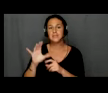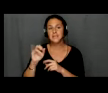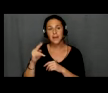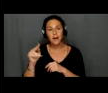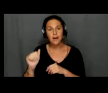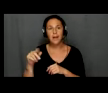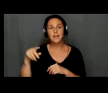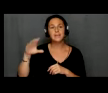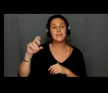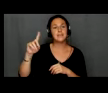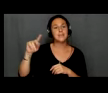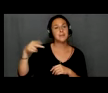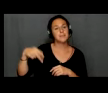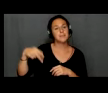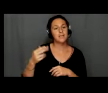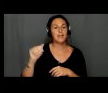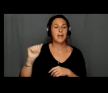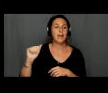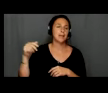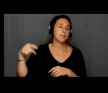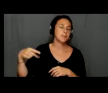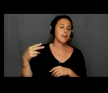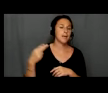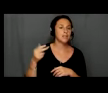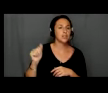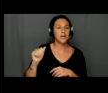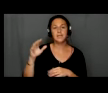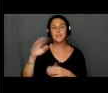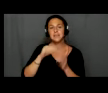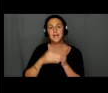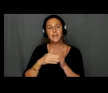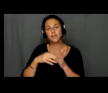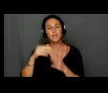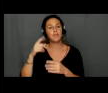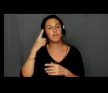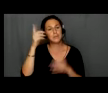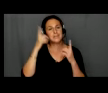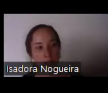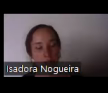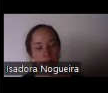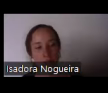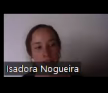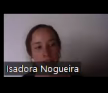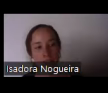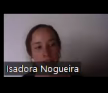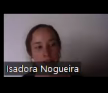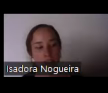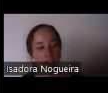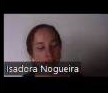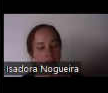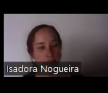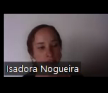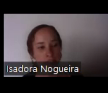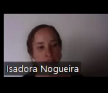Apa centers for disease control and prevention as well as Story Center for creating the stories.